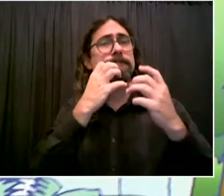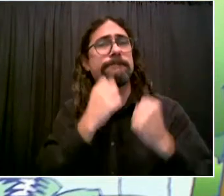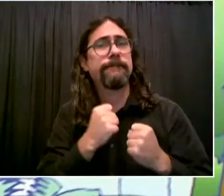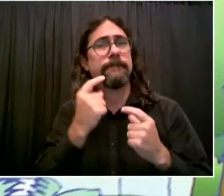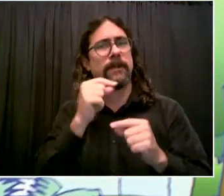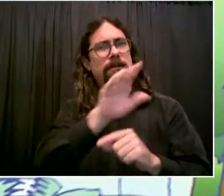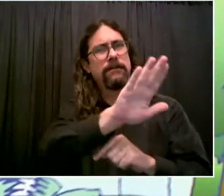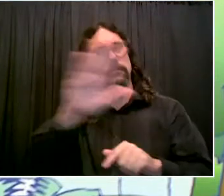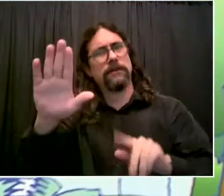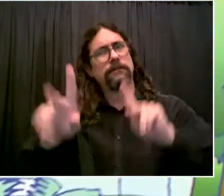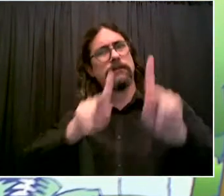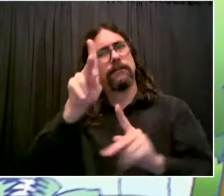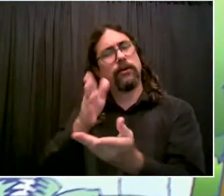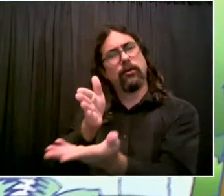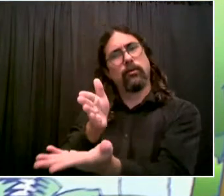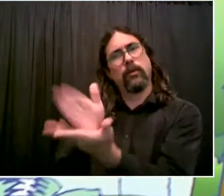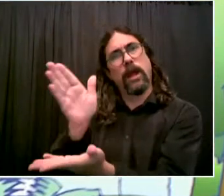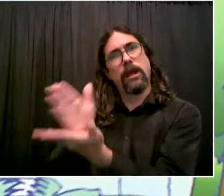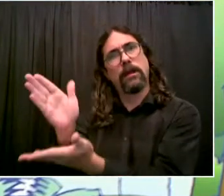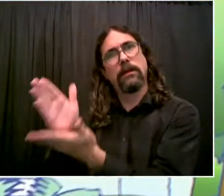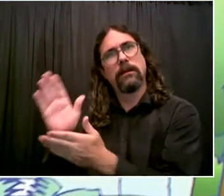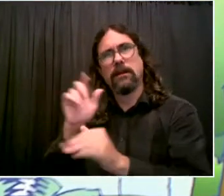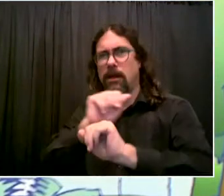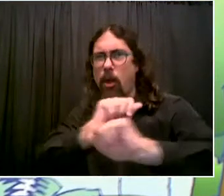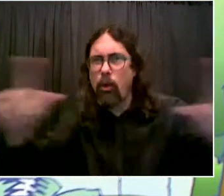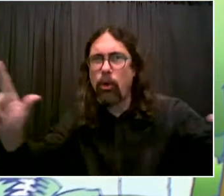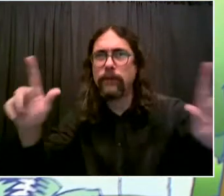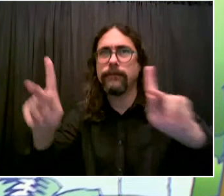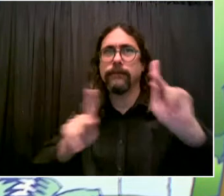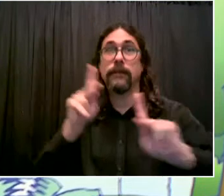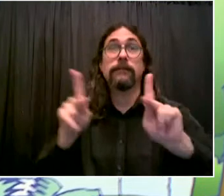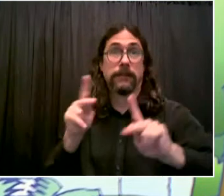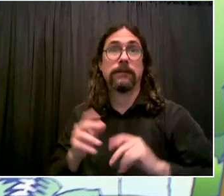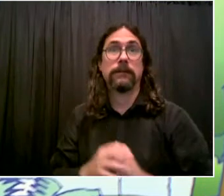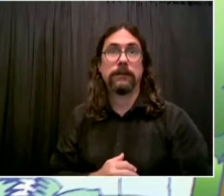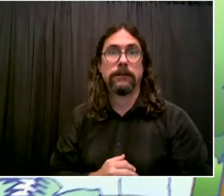RIGHTS OF WORKING PEOPLE. WERE GOING TO TELL YOU A BRONX TALE RIGHT NOW. SOMEONE WHO WAS WRONGED BY A